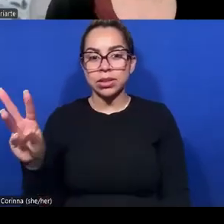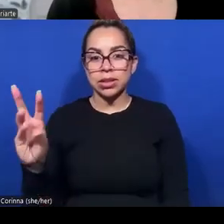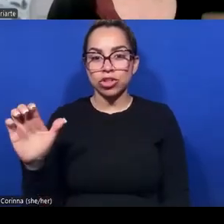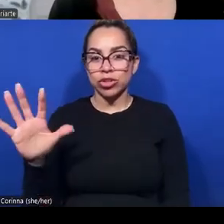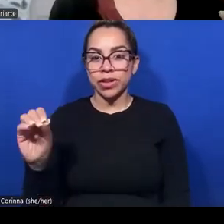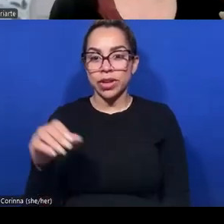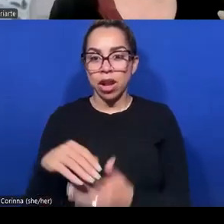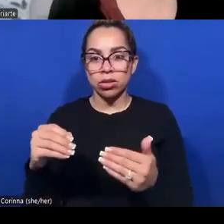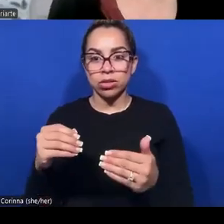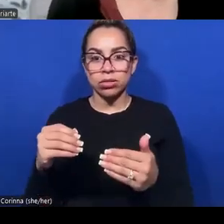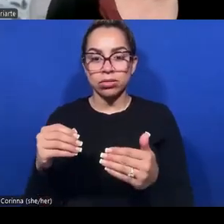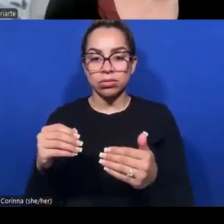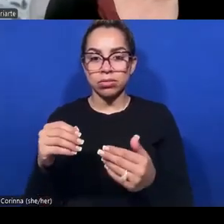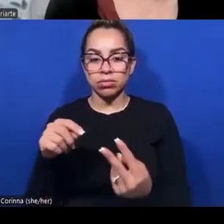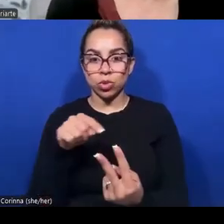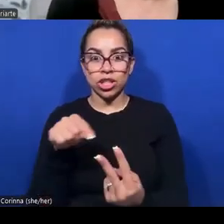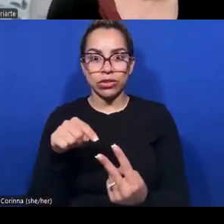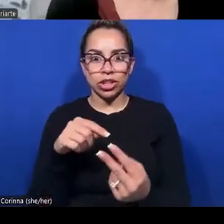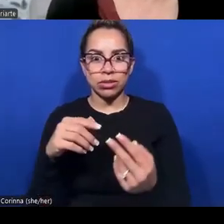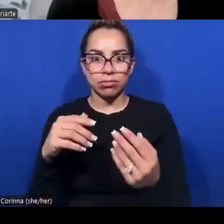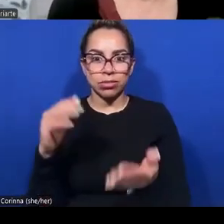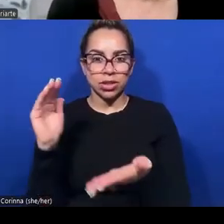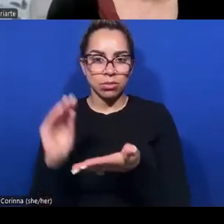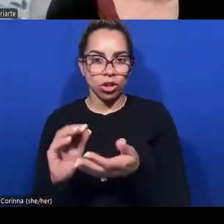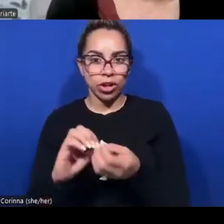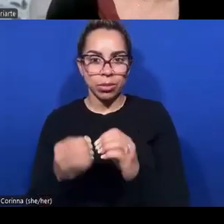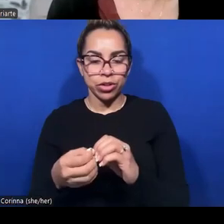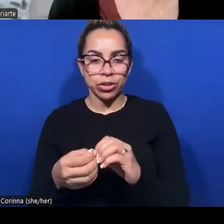So, so say, for example, I work, I have an Able account.